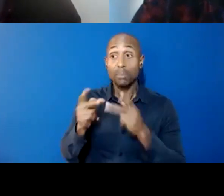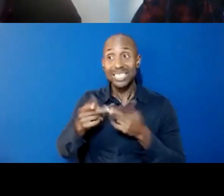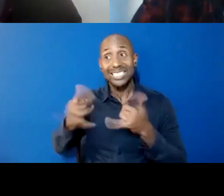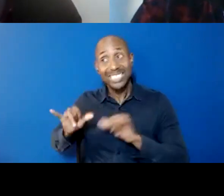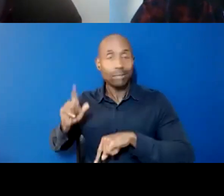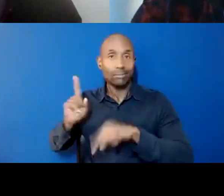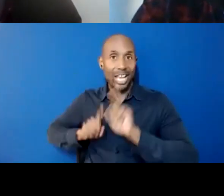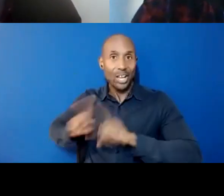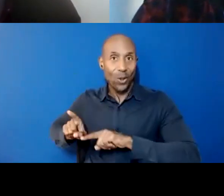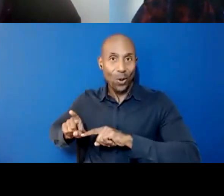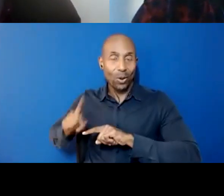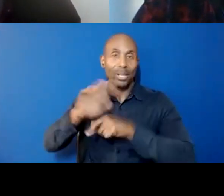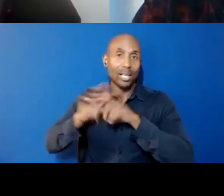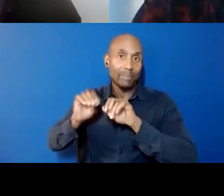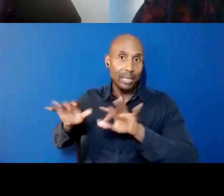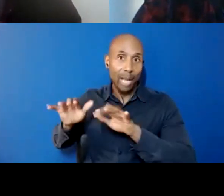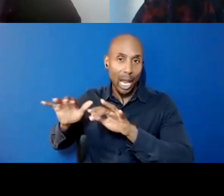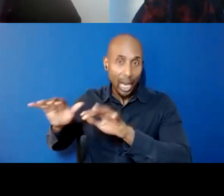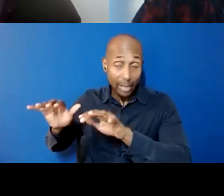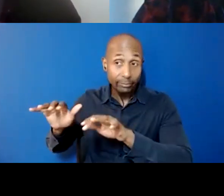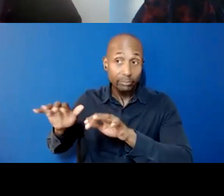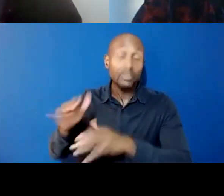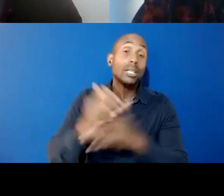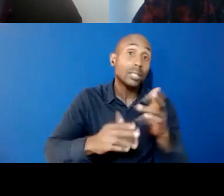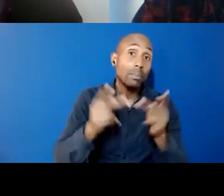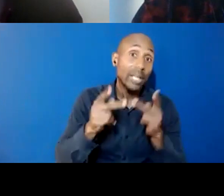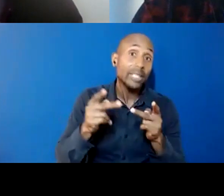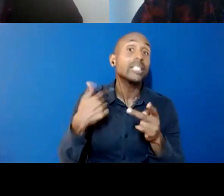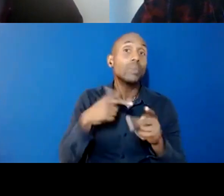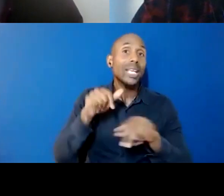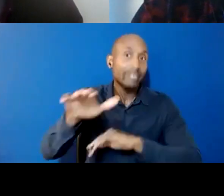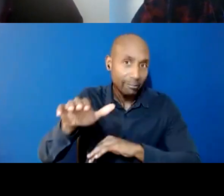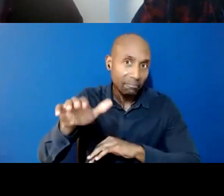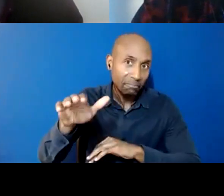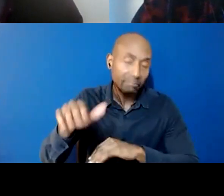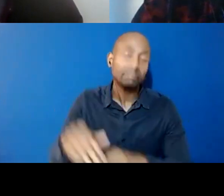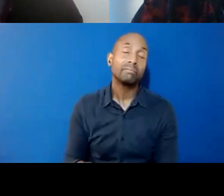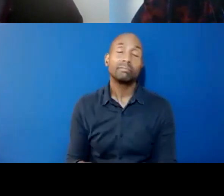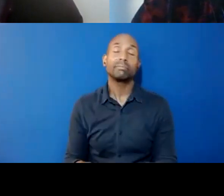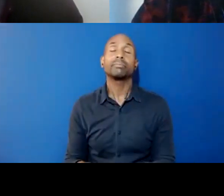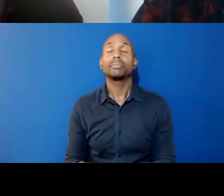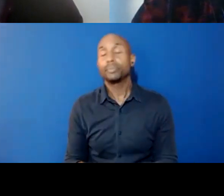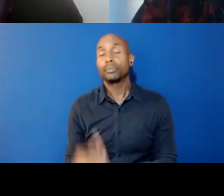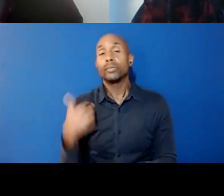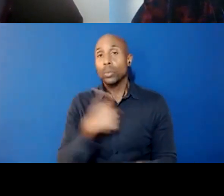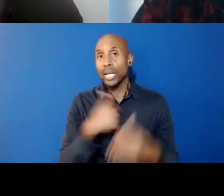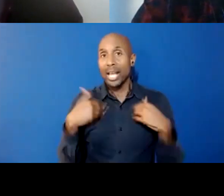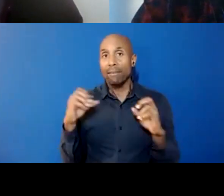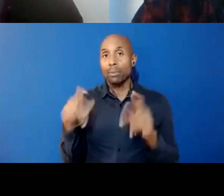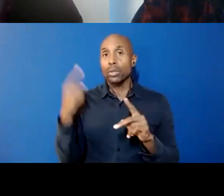As the pandemic continues on, the opportunity to shift to virtual collaboration to open